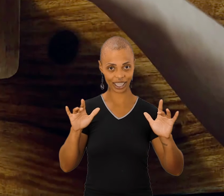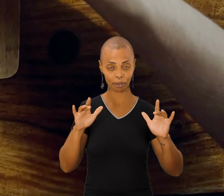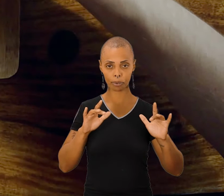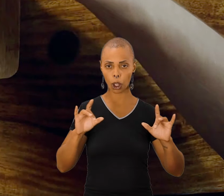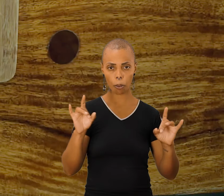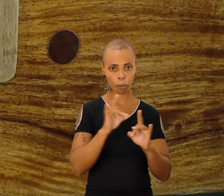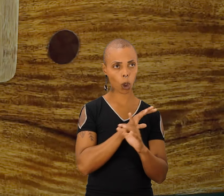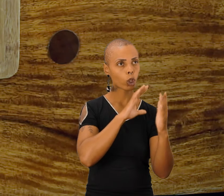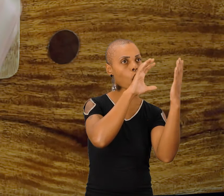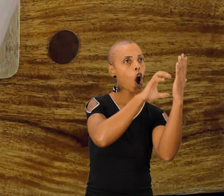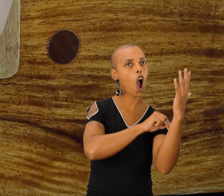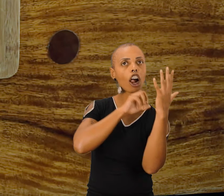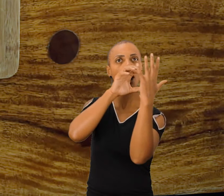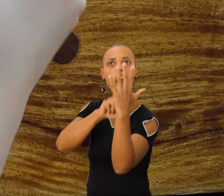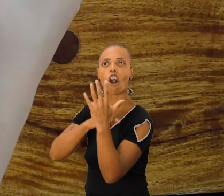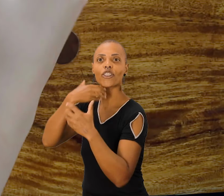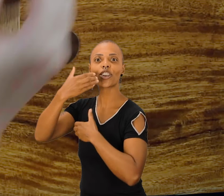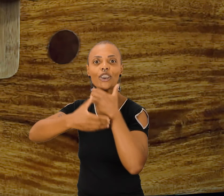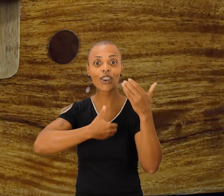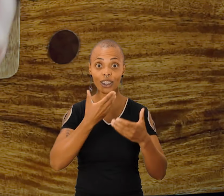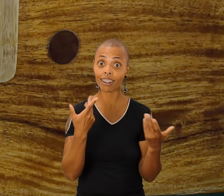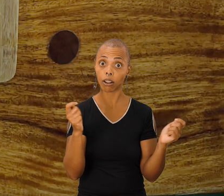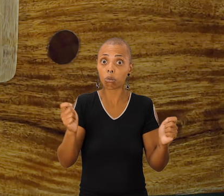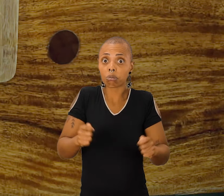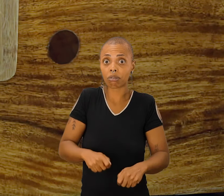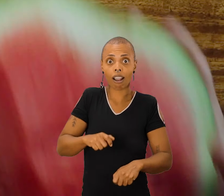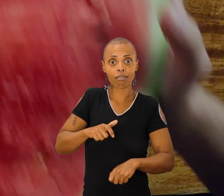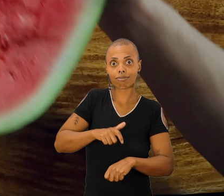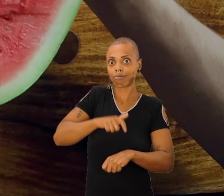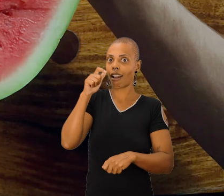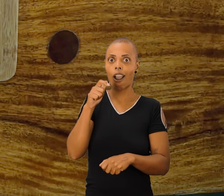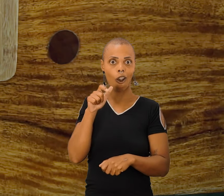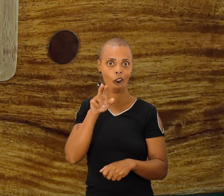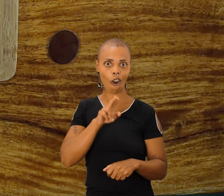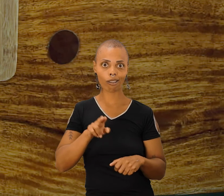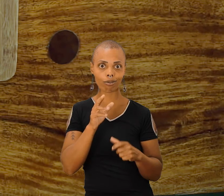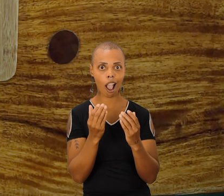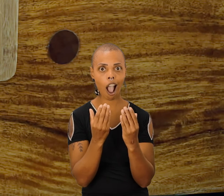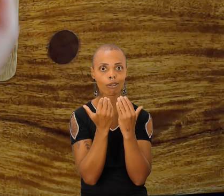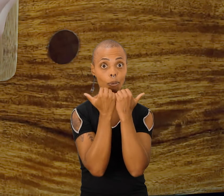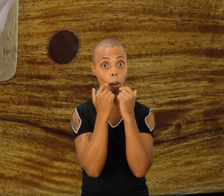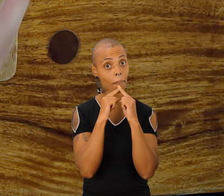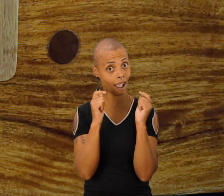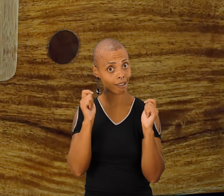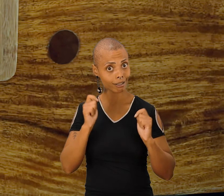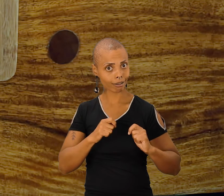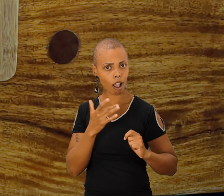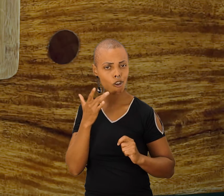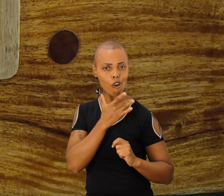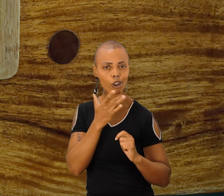[Narrator] Putting your hand in the fruit. After the fruits were picked, they are ready to be consumed,